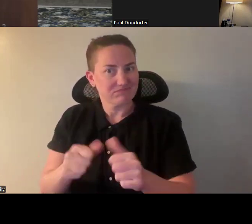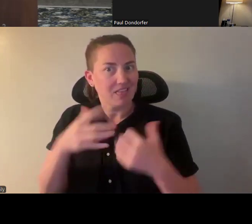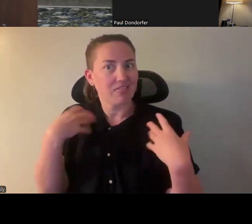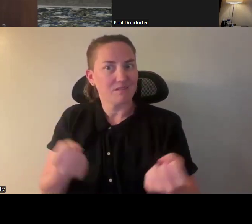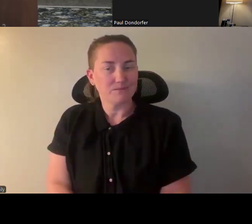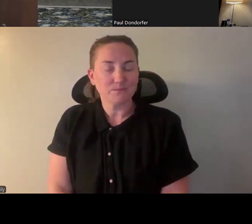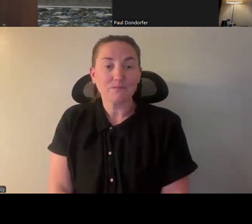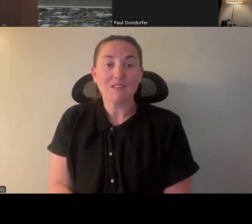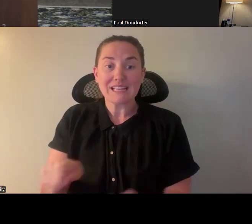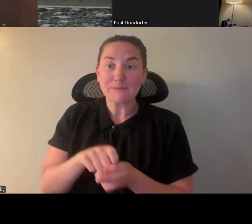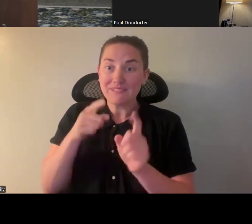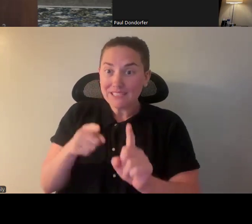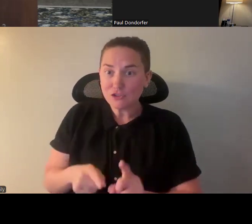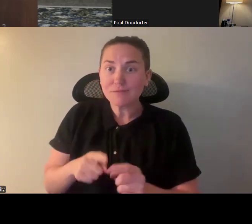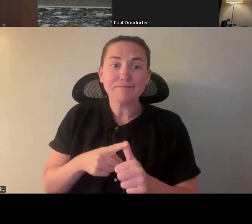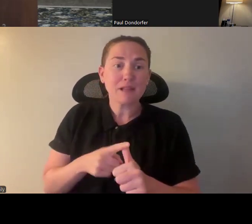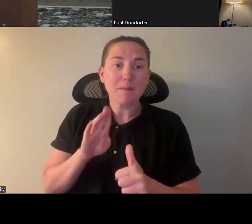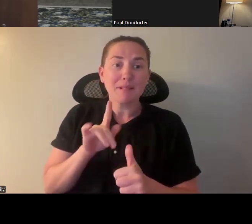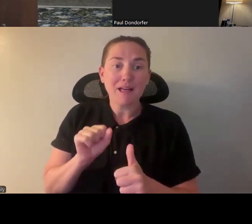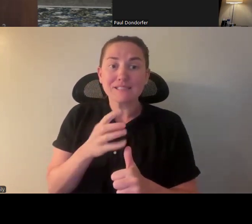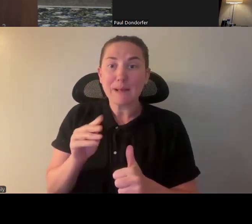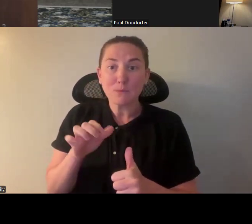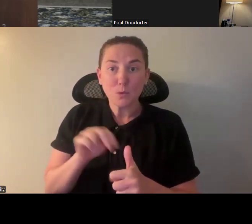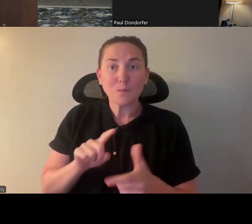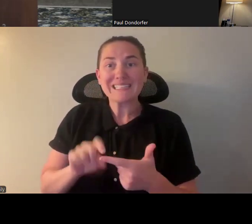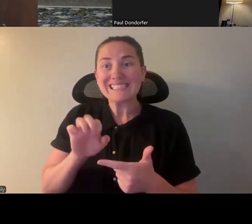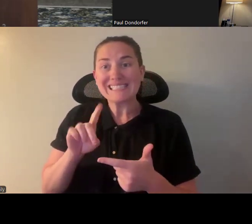initiatives including blocks and bloom and seeds to supper have brought communities